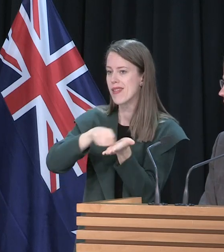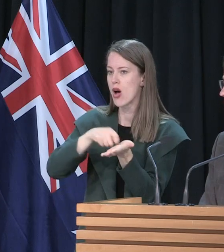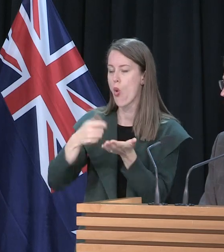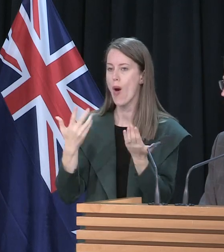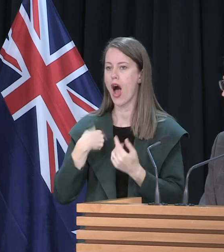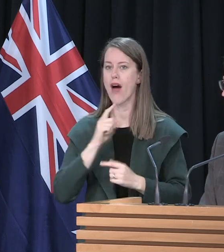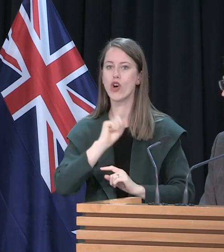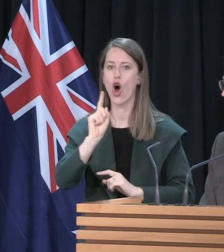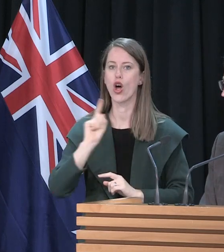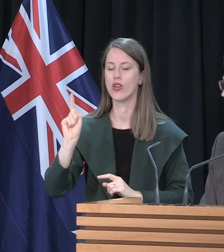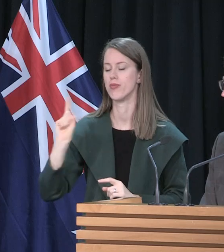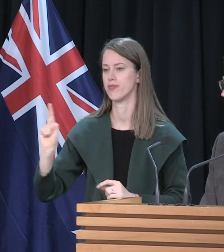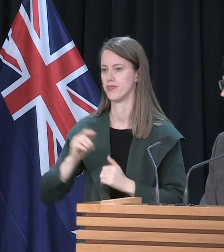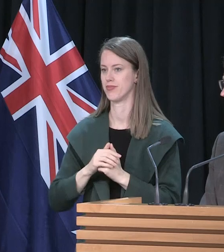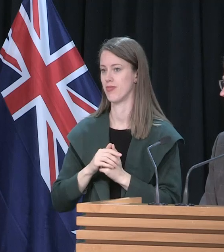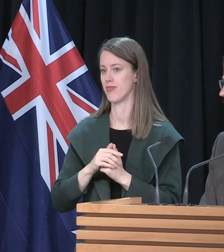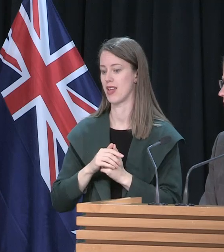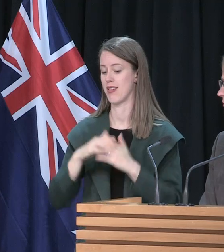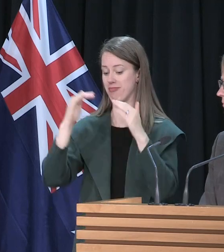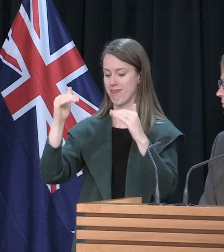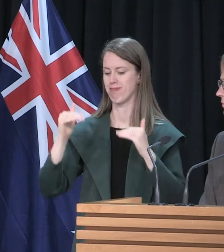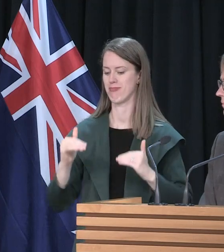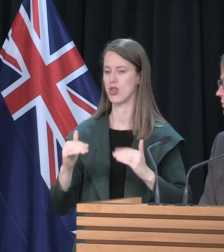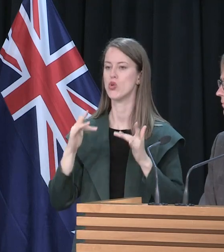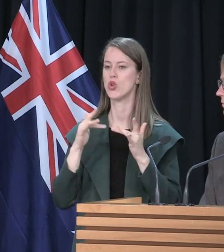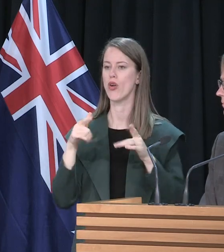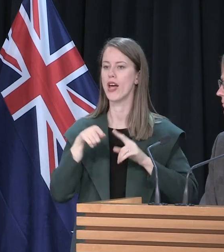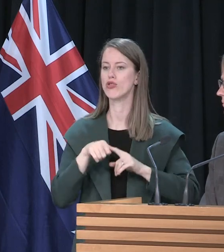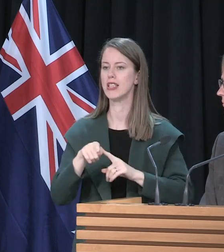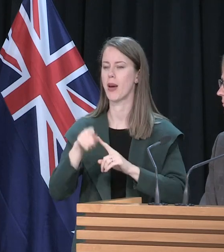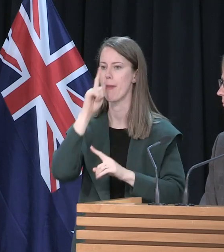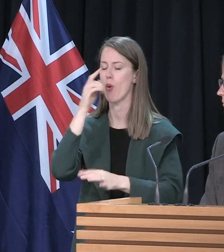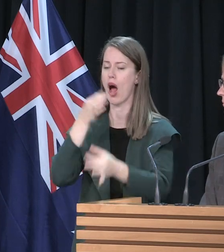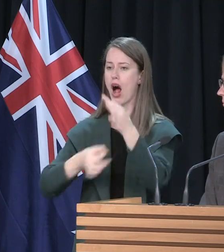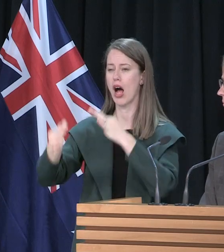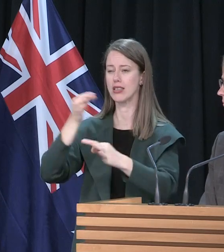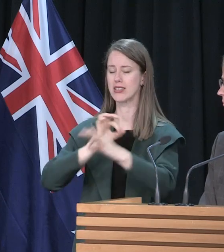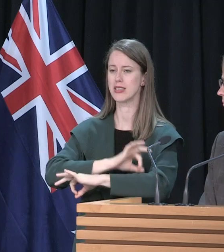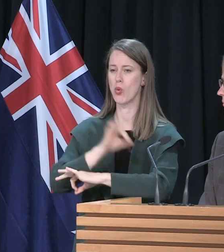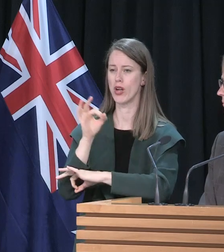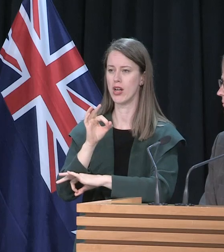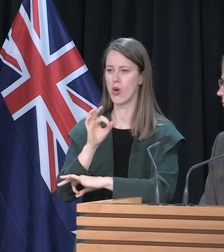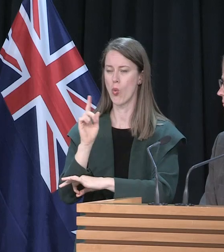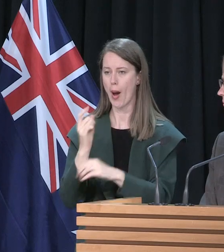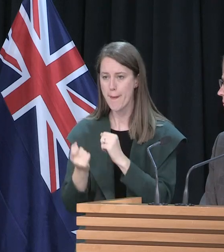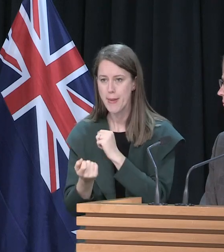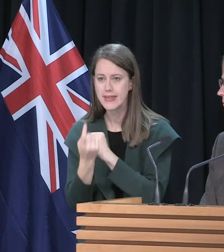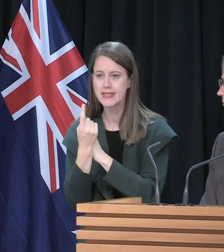keeping our digital diaries. So on that, I wanted to pick up on a few points from this morning around contact